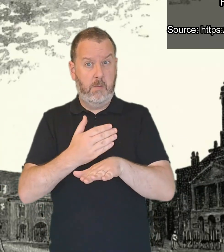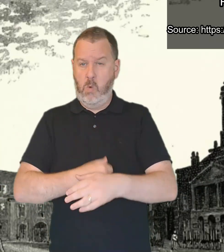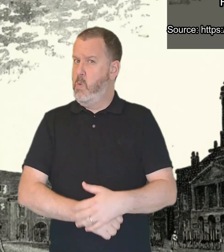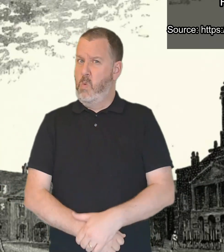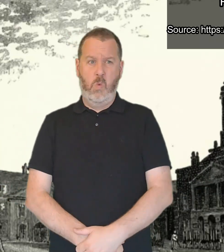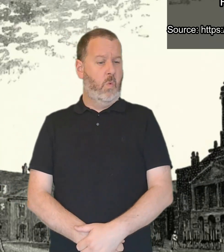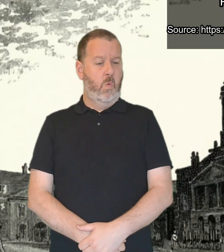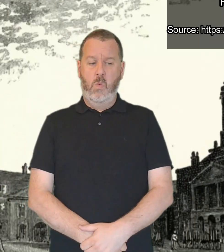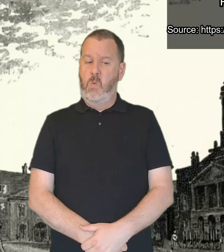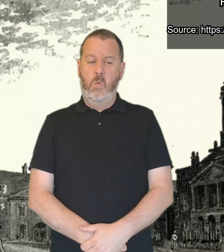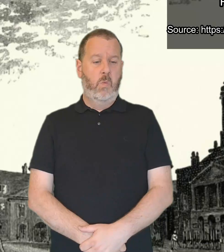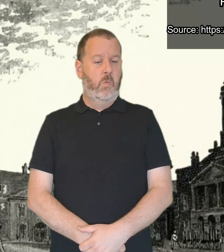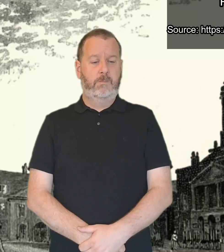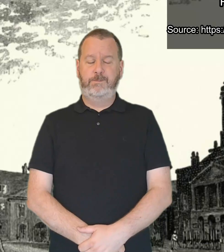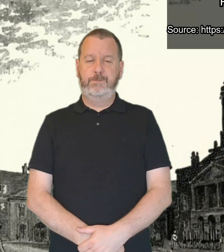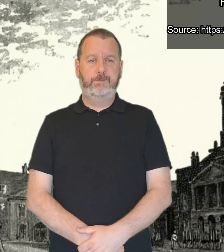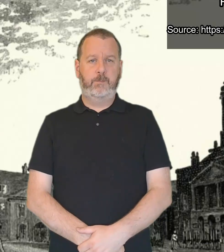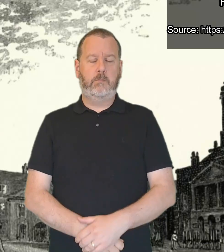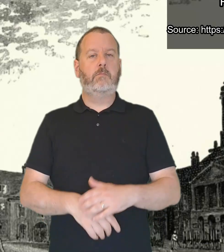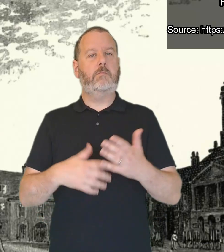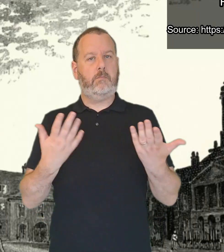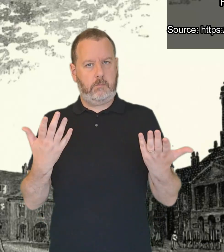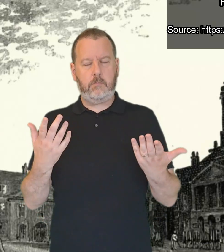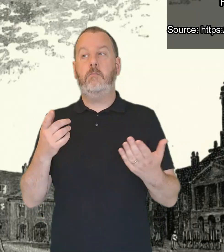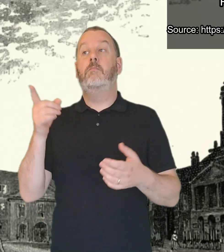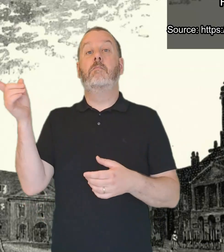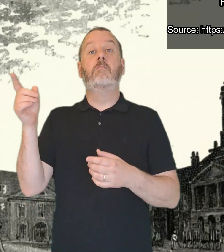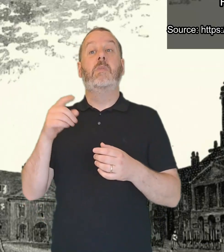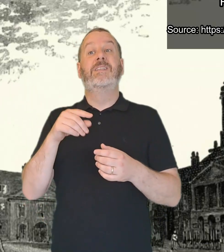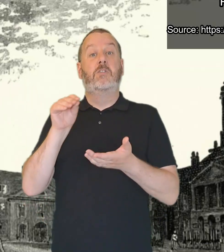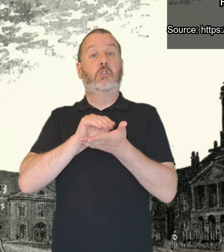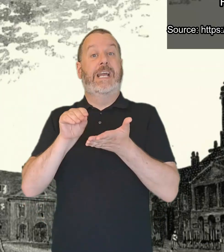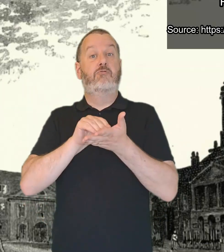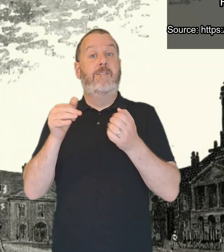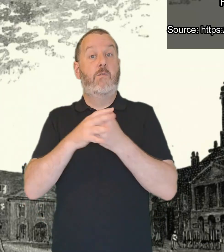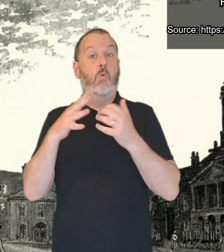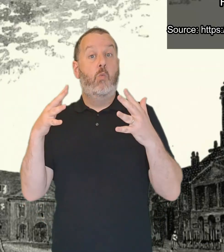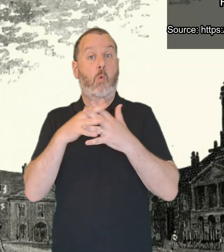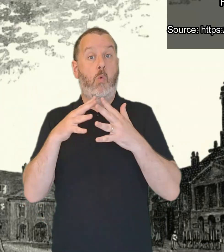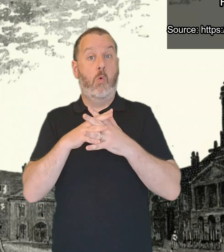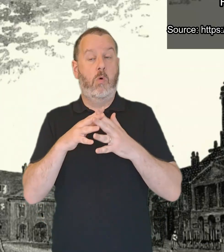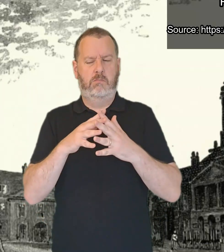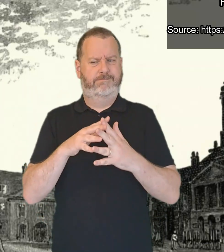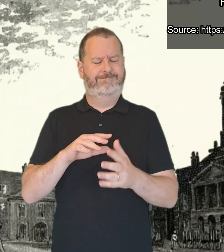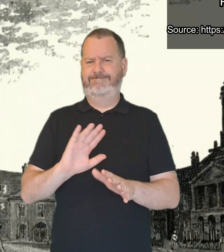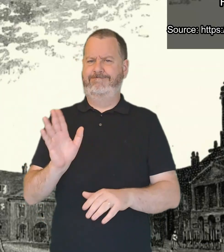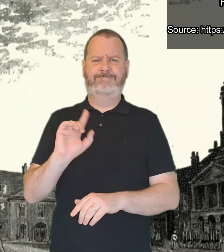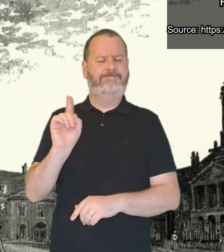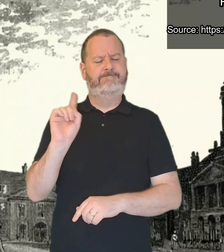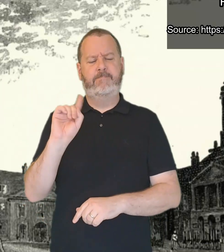efficiently the duties of a confidential clerk".